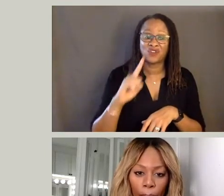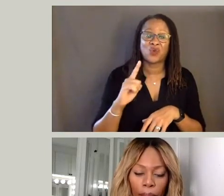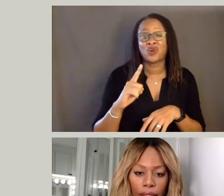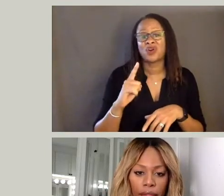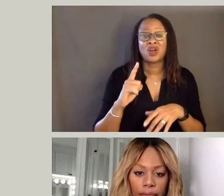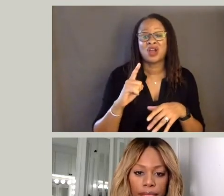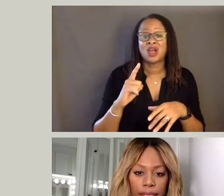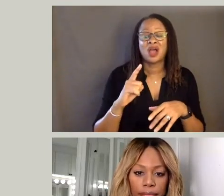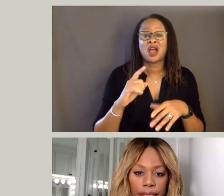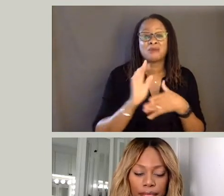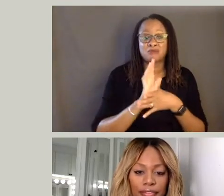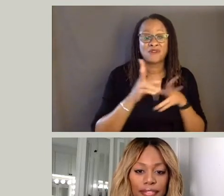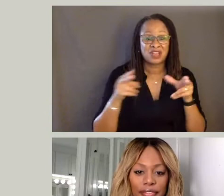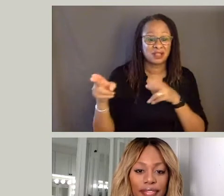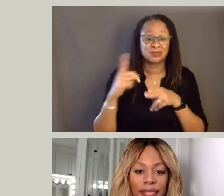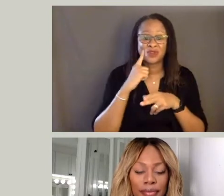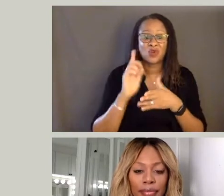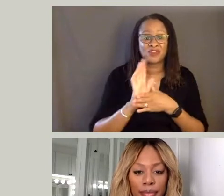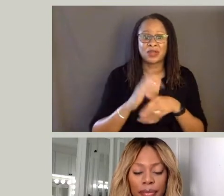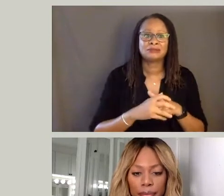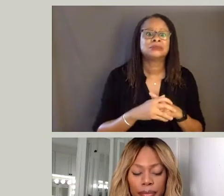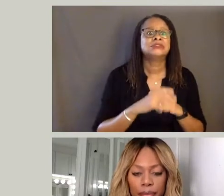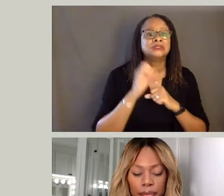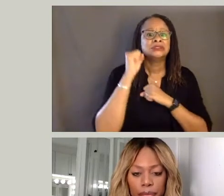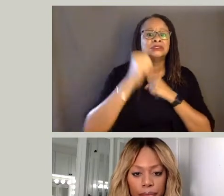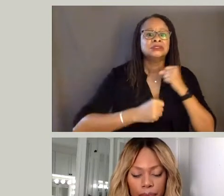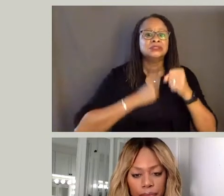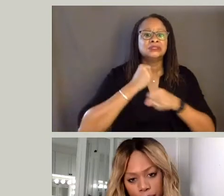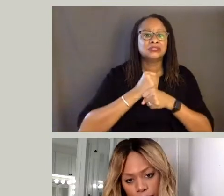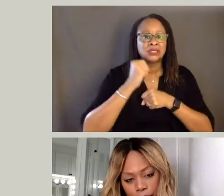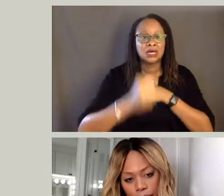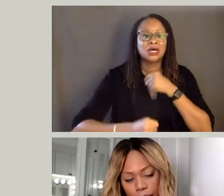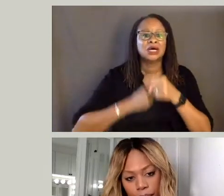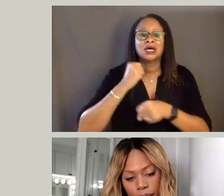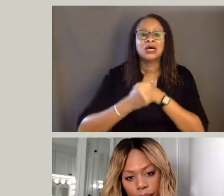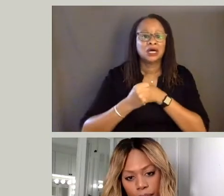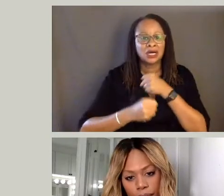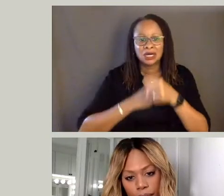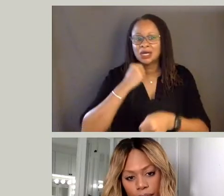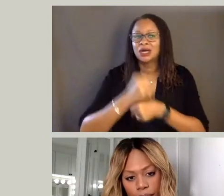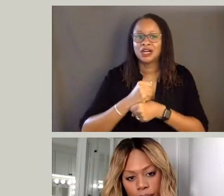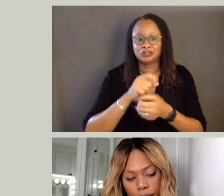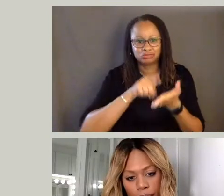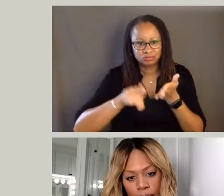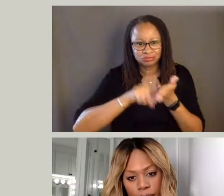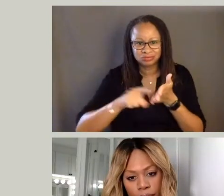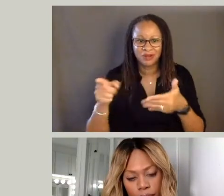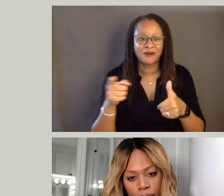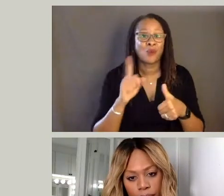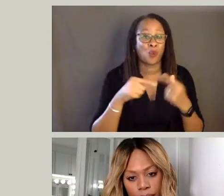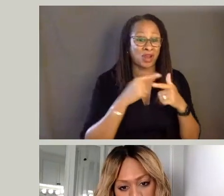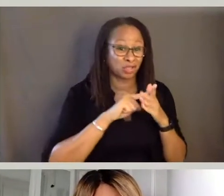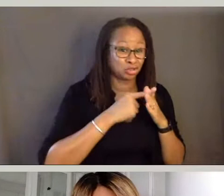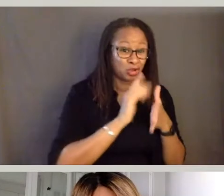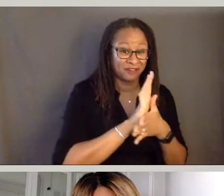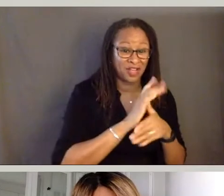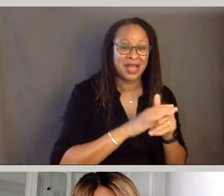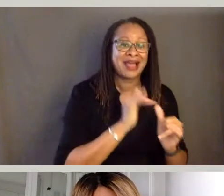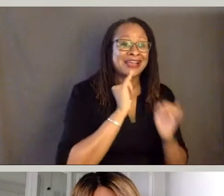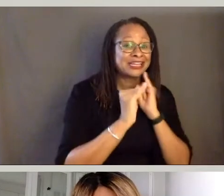It was years of research, years and years and years. I mean, when I started the film, the first step of research was interviewing trans people